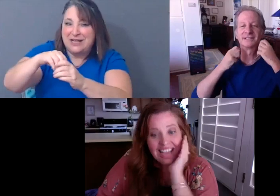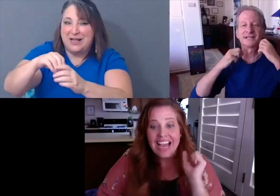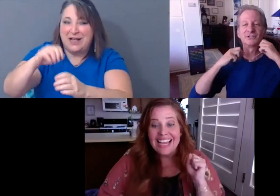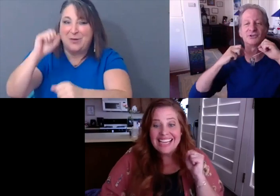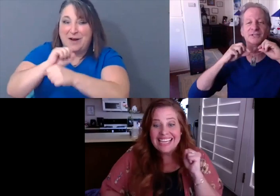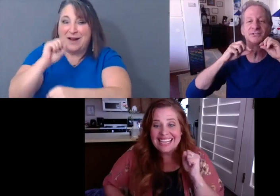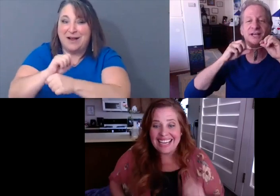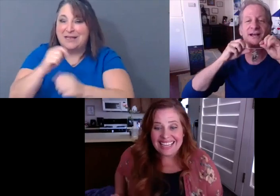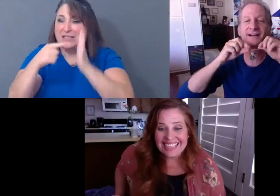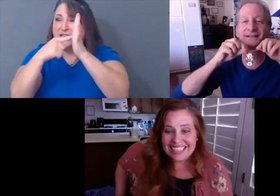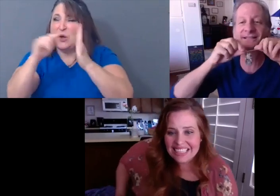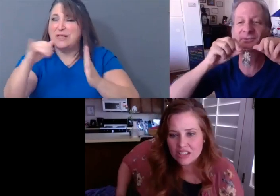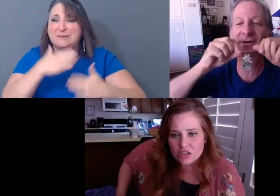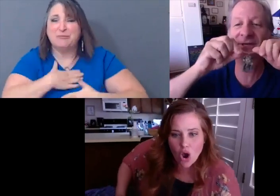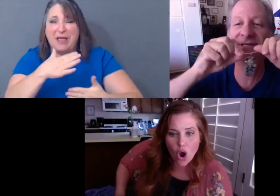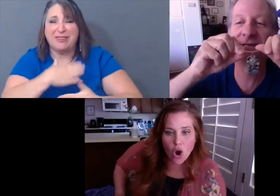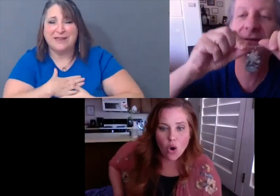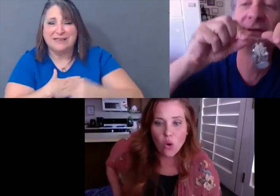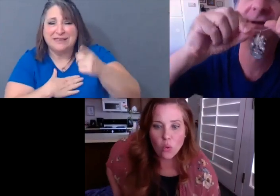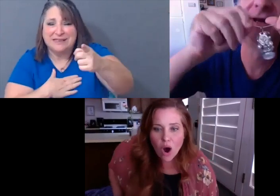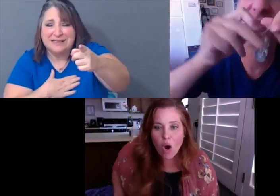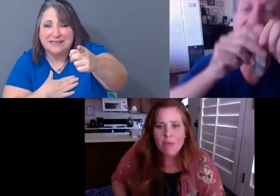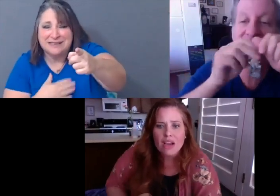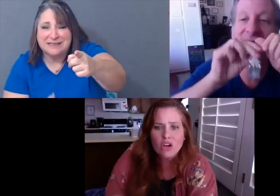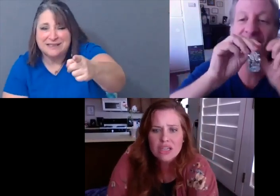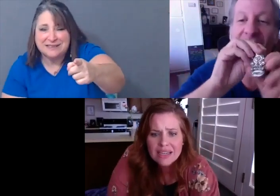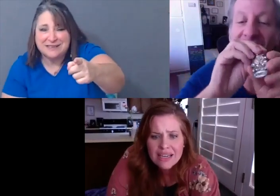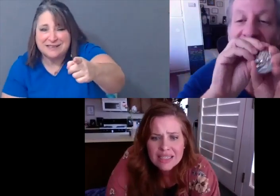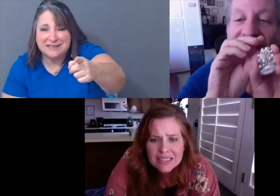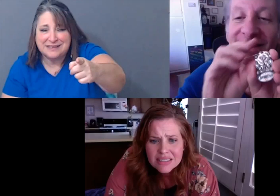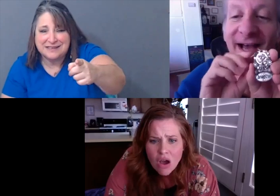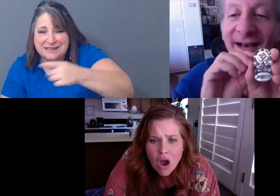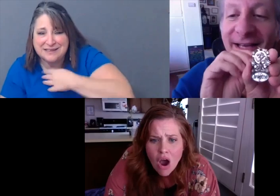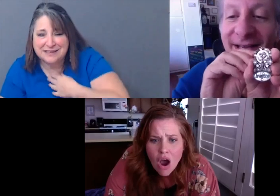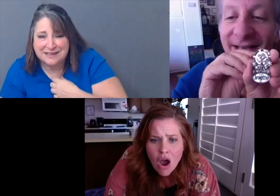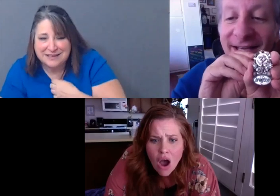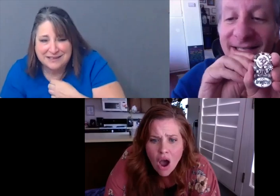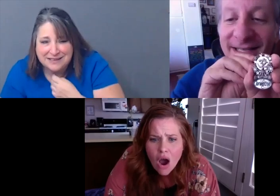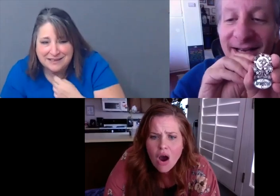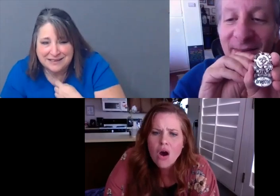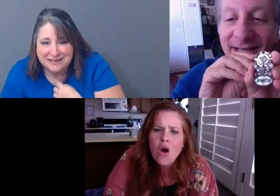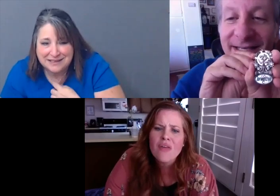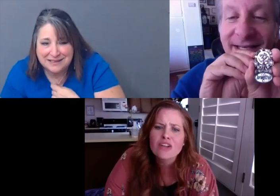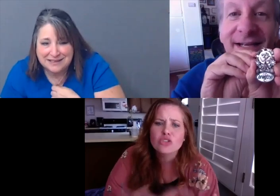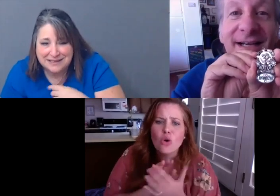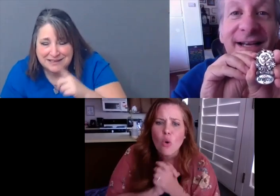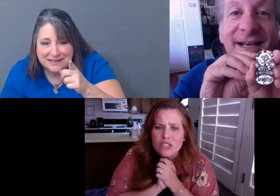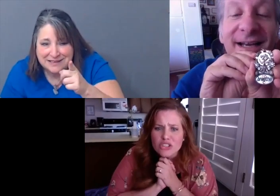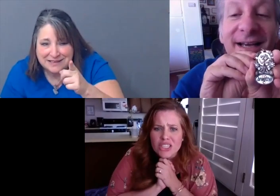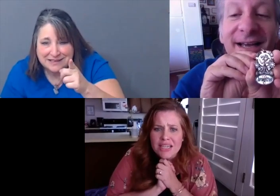Did I show you this yet? I got this when I was... - No. Oh my goodness. Look at that. Isn't that... Oh, that is gorgeous.